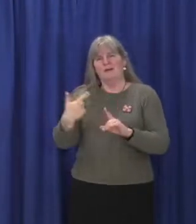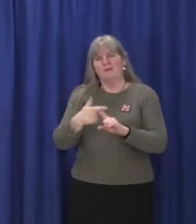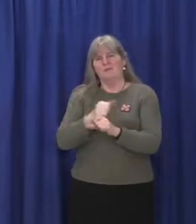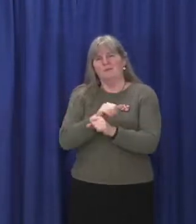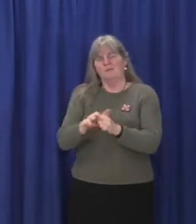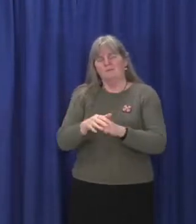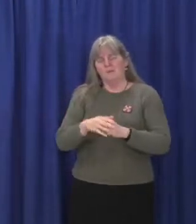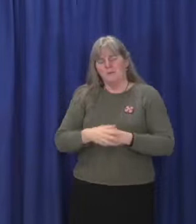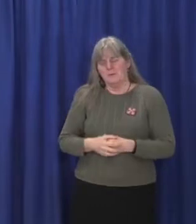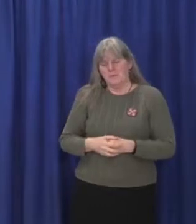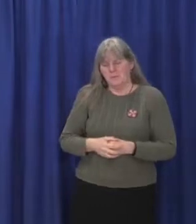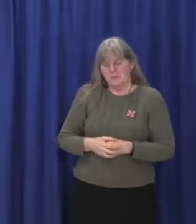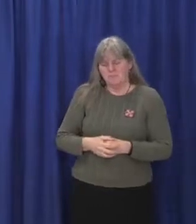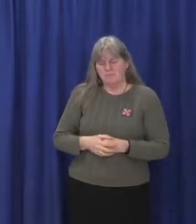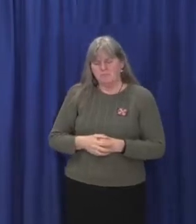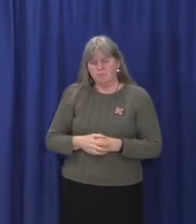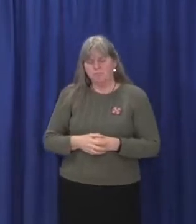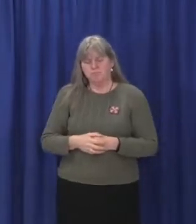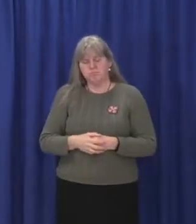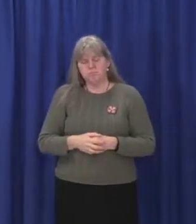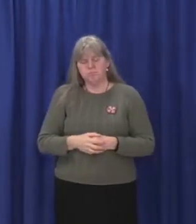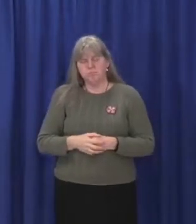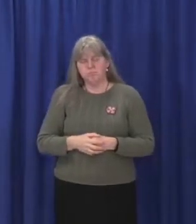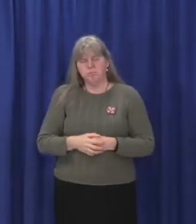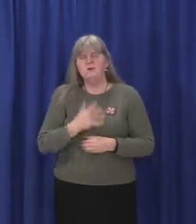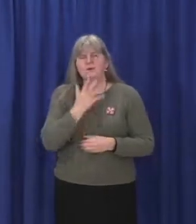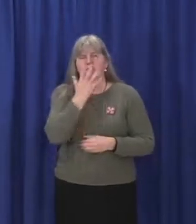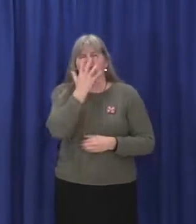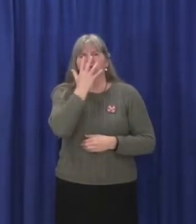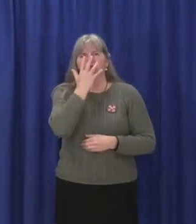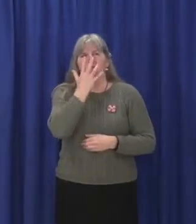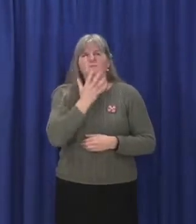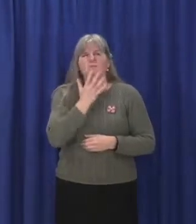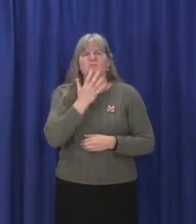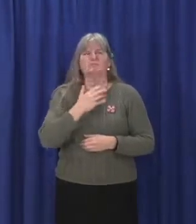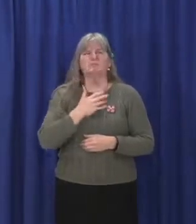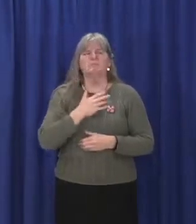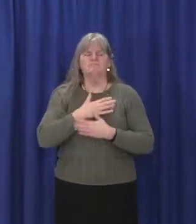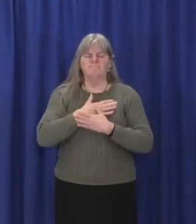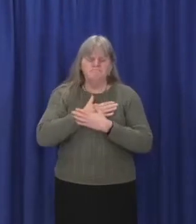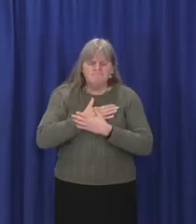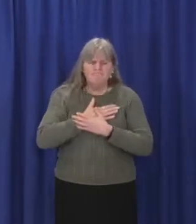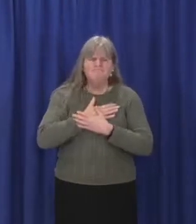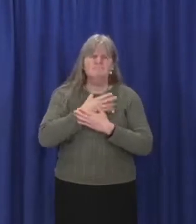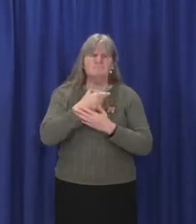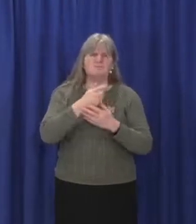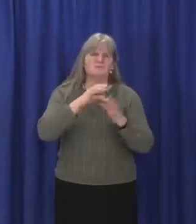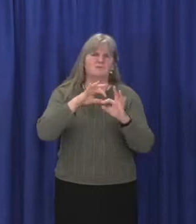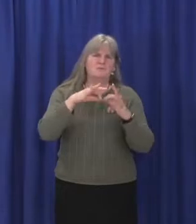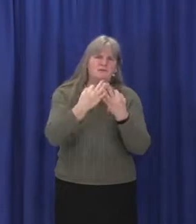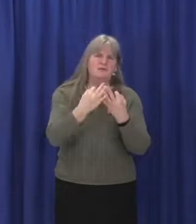This is such sad news. We send our deepest condolences to the families and friends